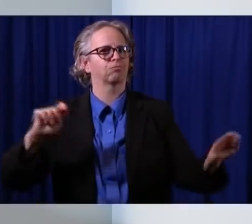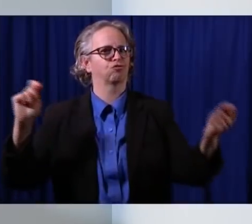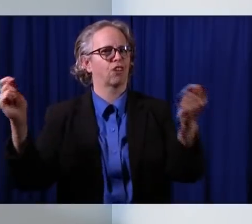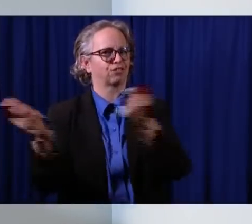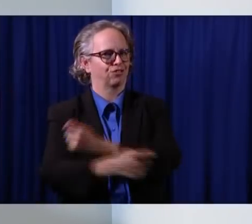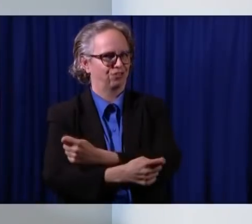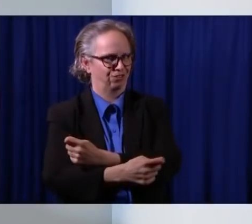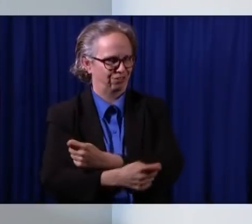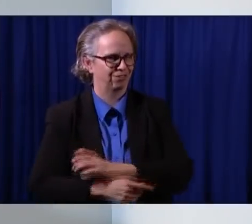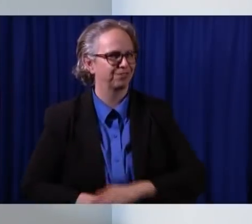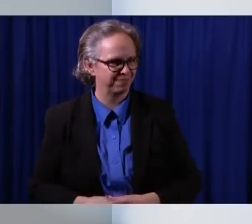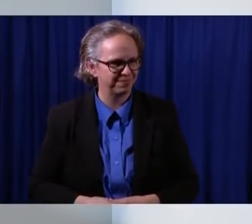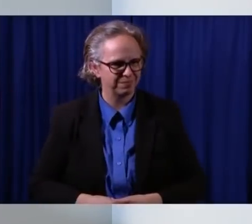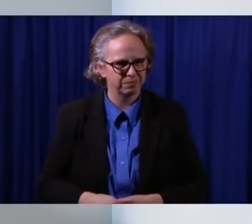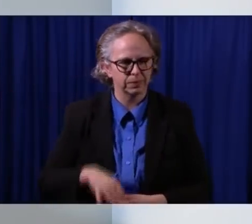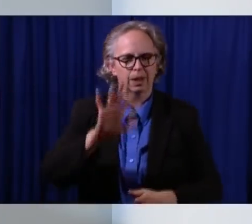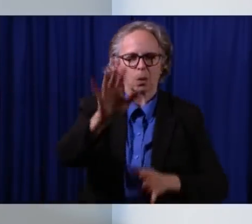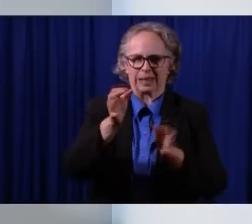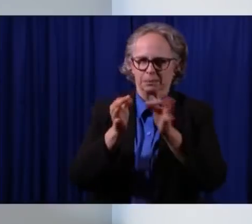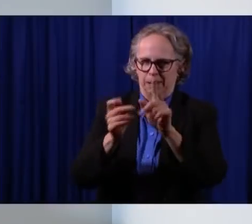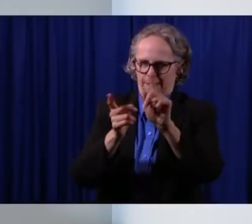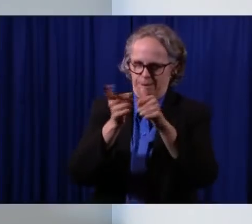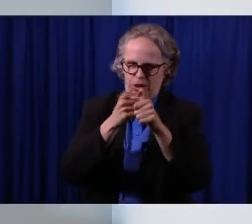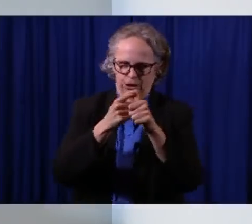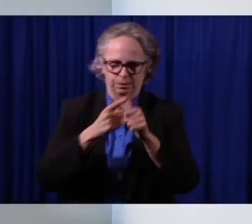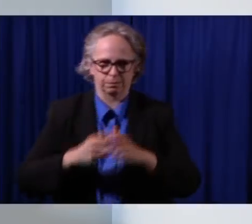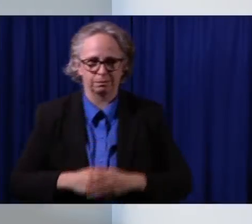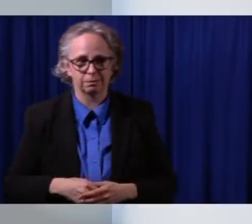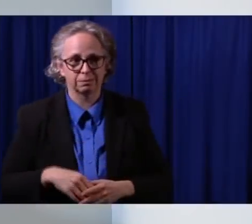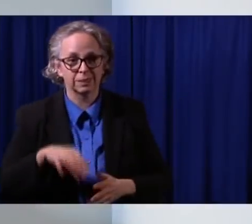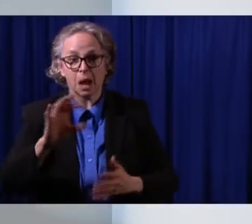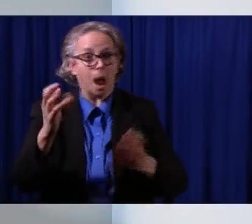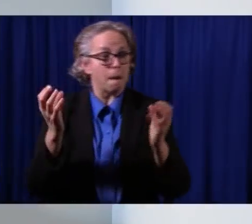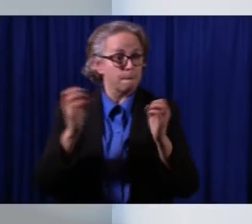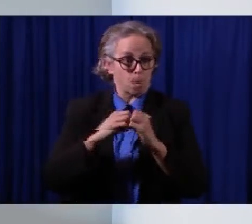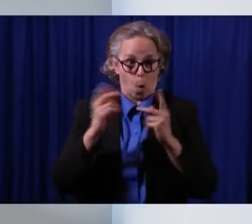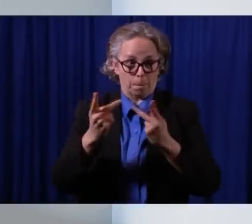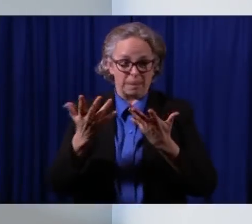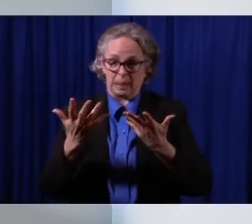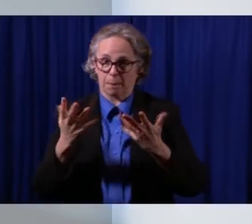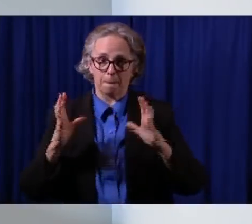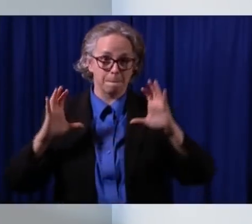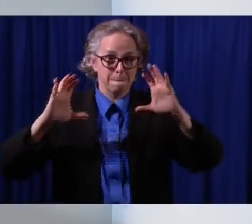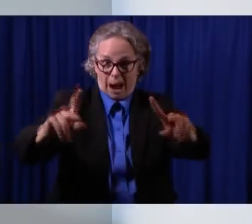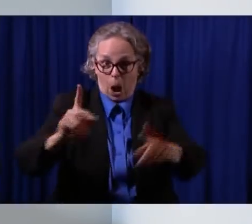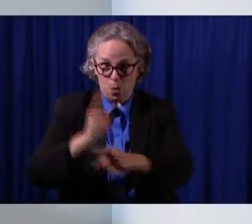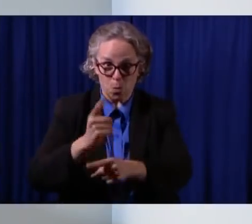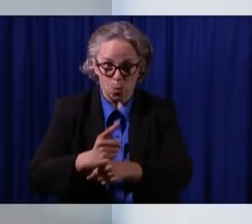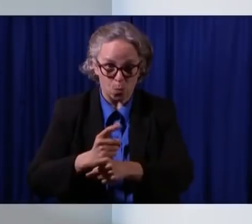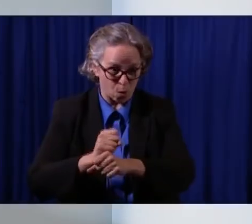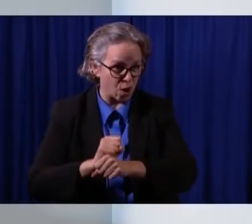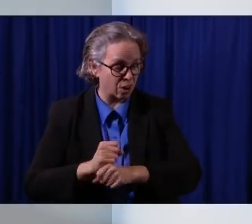EMPLOYEES NEED'S JOBSEEKERS NEEDS ARE CHANGING. JUST TO GIVE YOU A LITTLE DATA